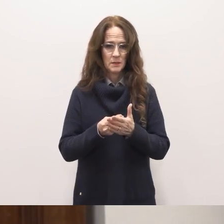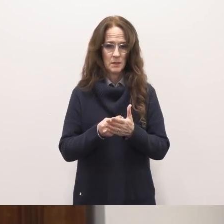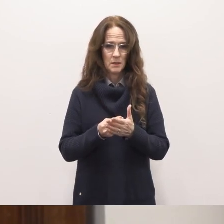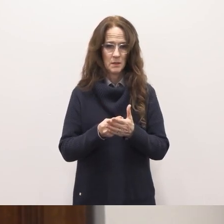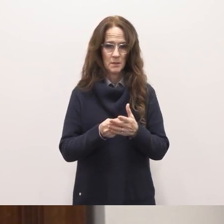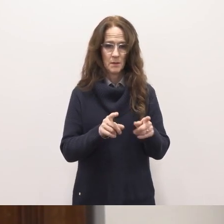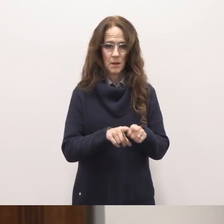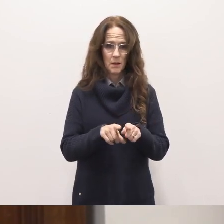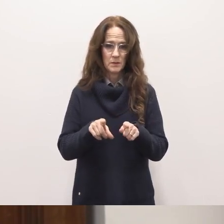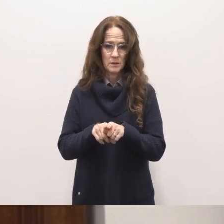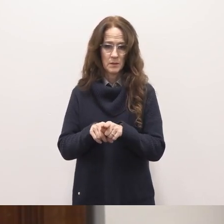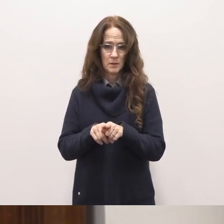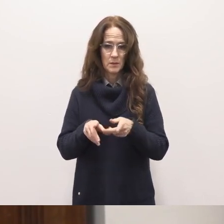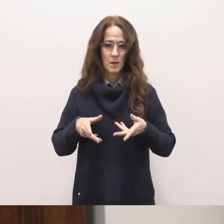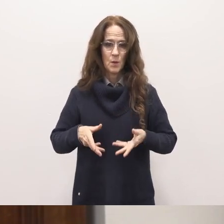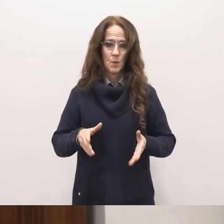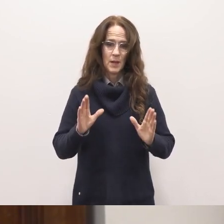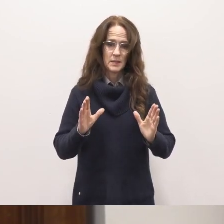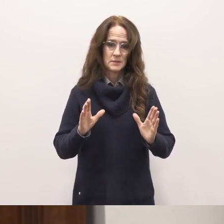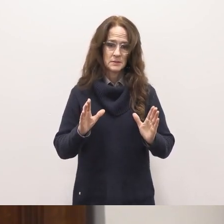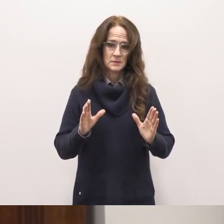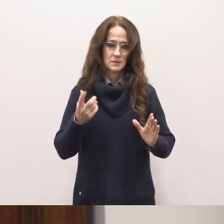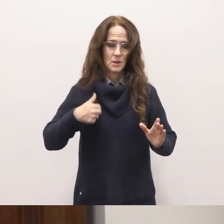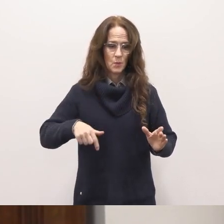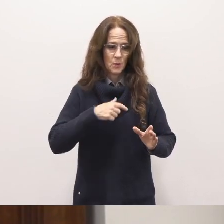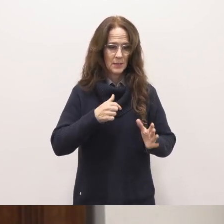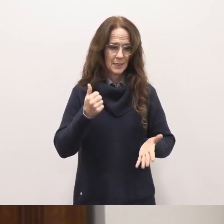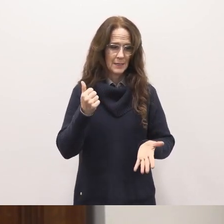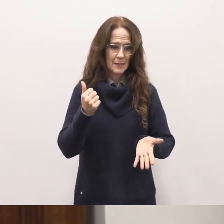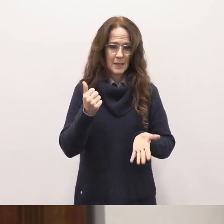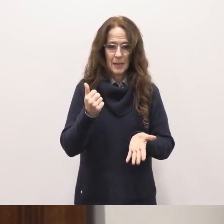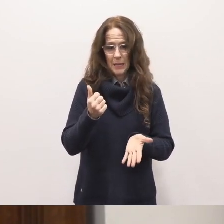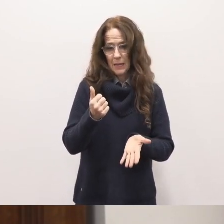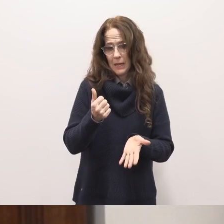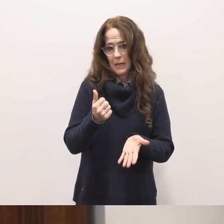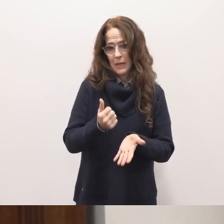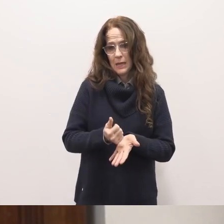but also in ways that we can be helped by maximizing